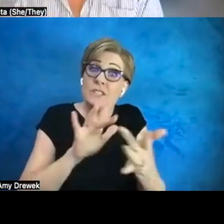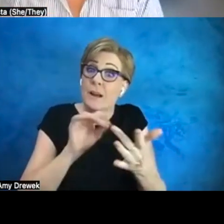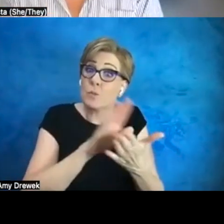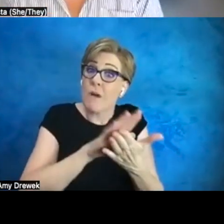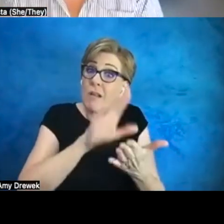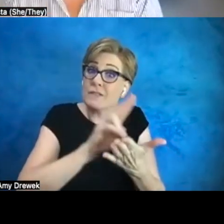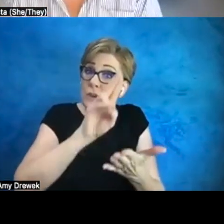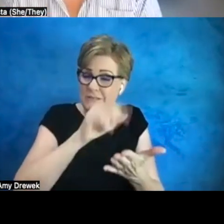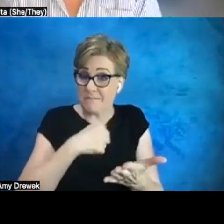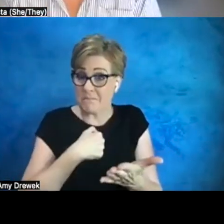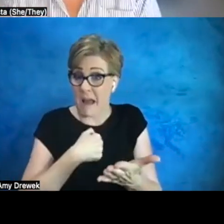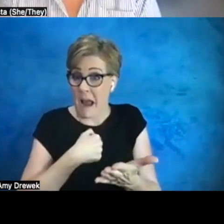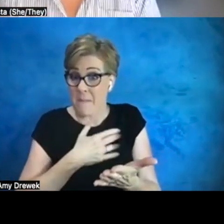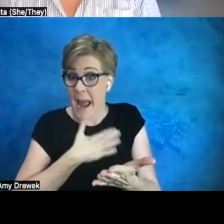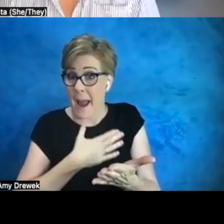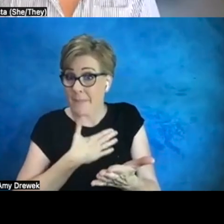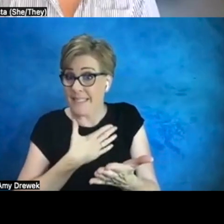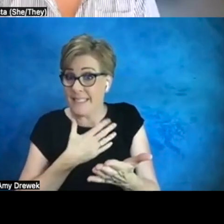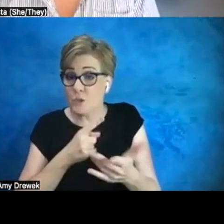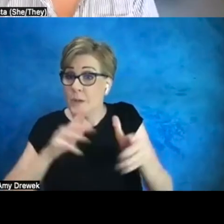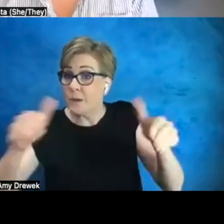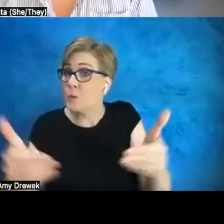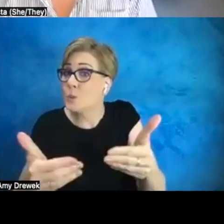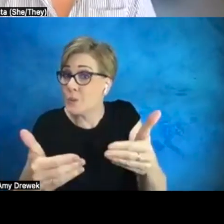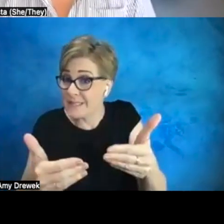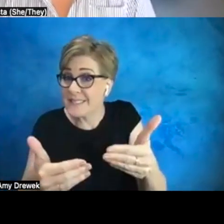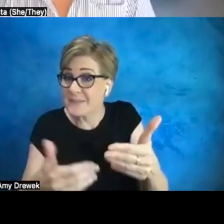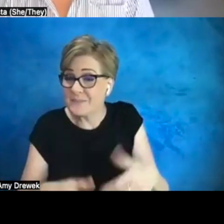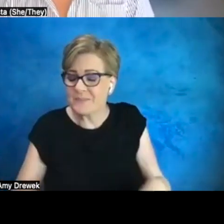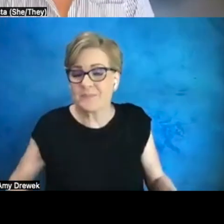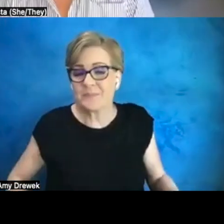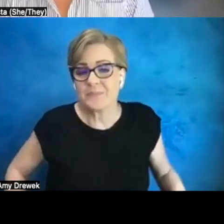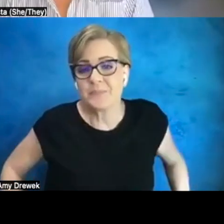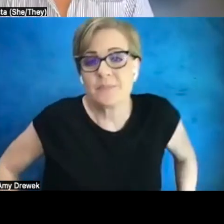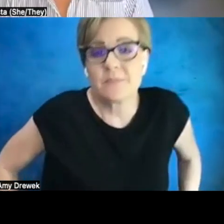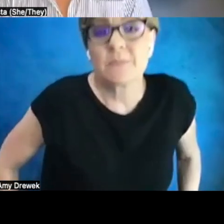you with a college student who's thinking about DMD in their area, because there is